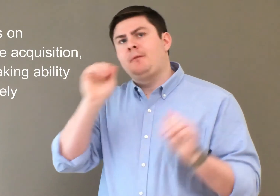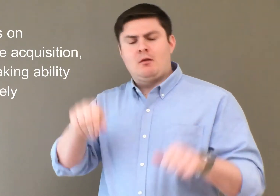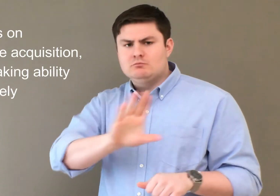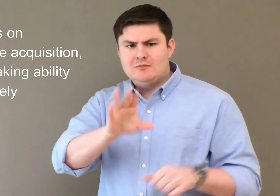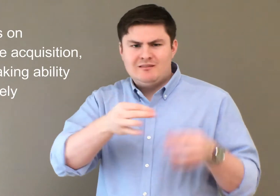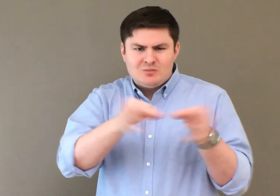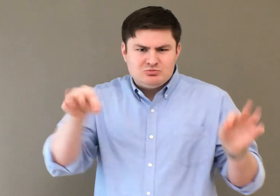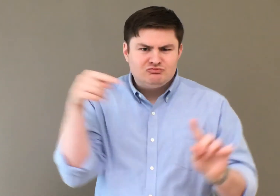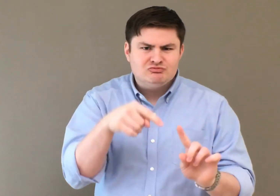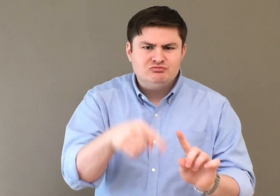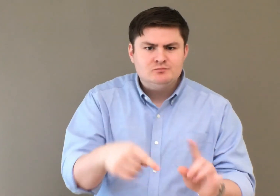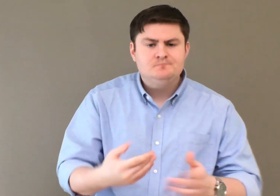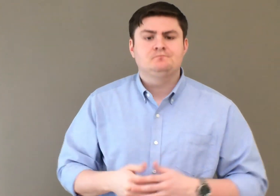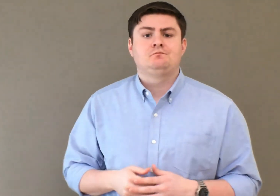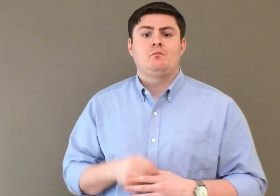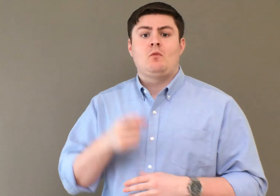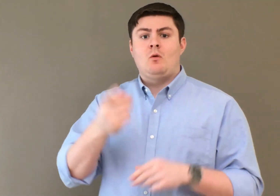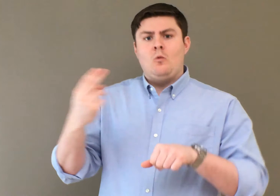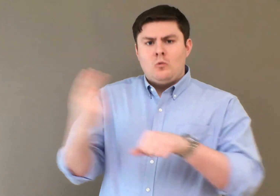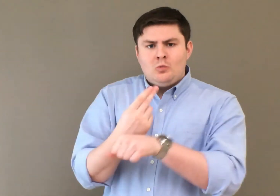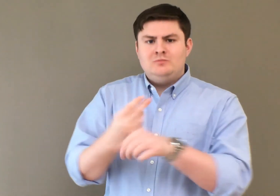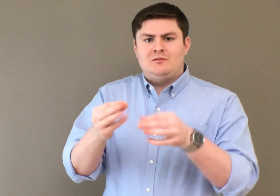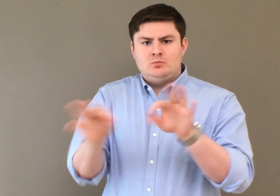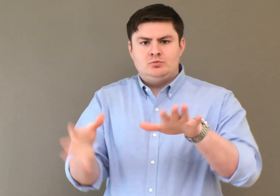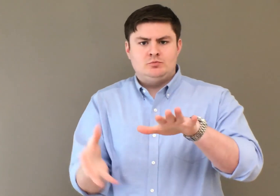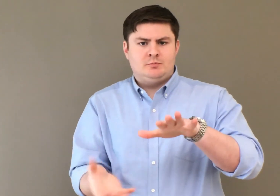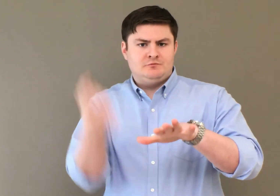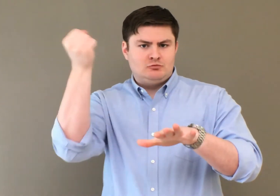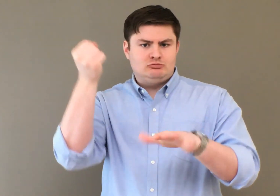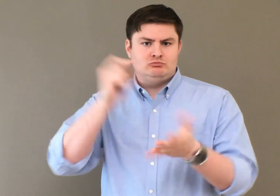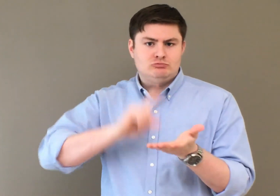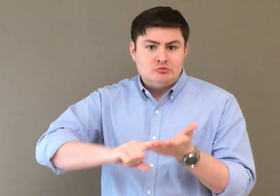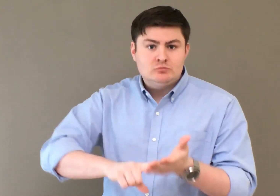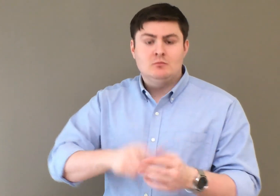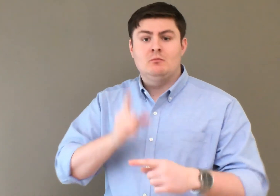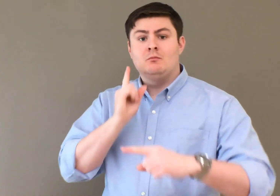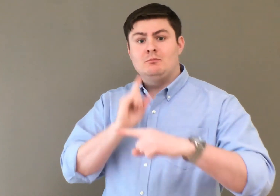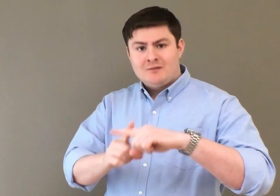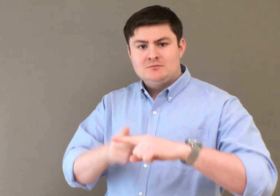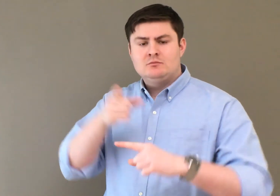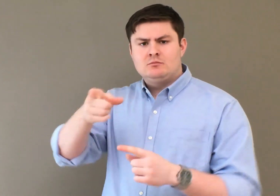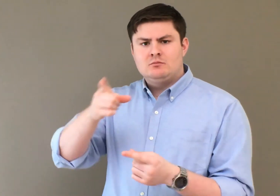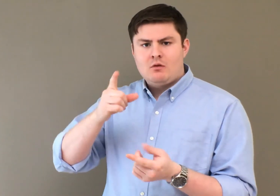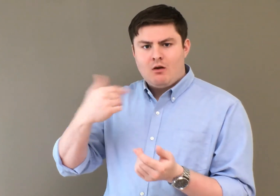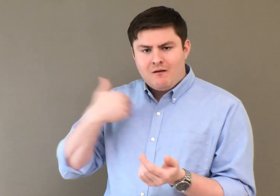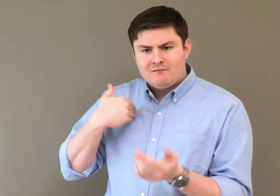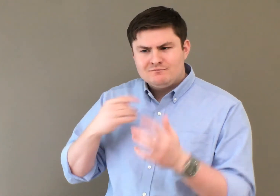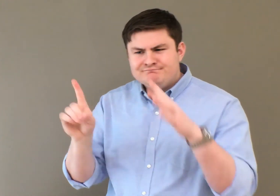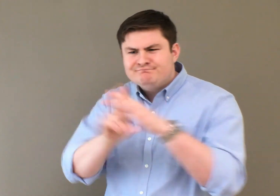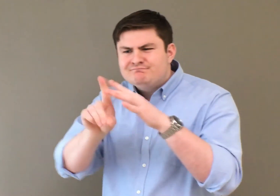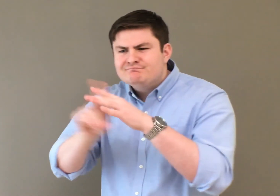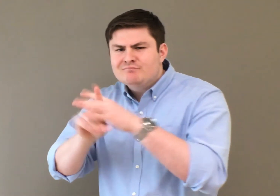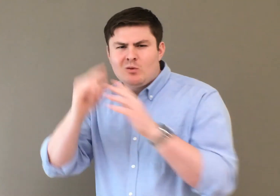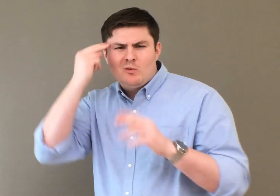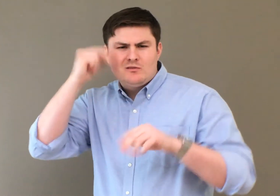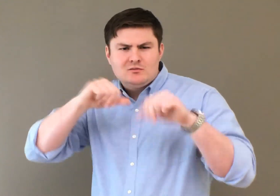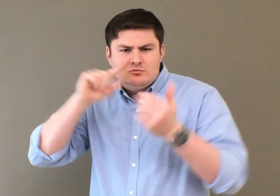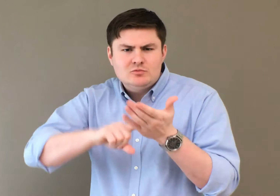ability to speak. EHDI programs should closely consider language deprivation and neuroplasticity